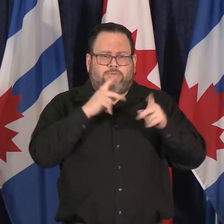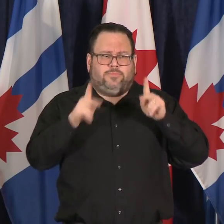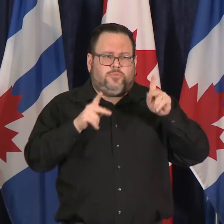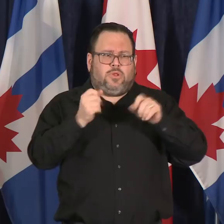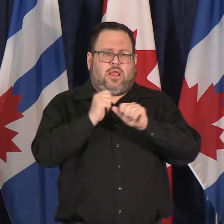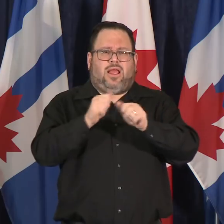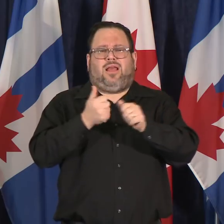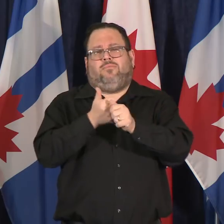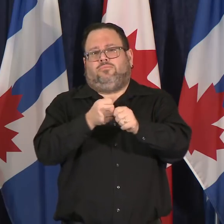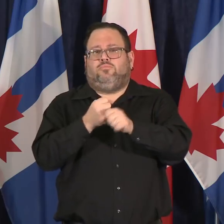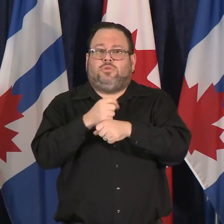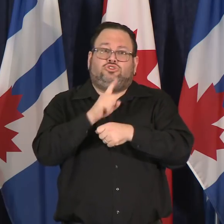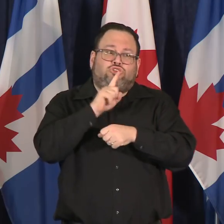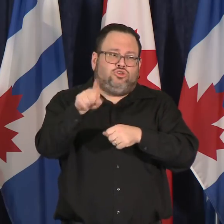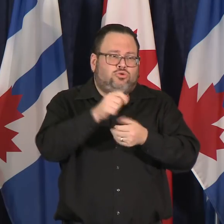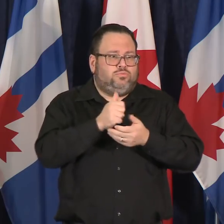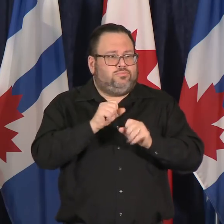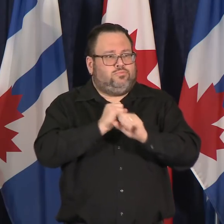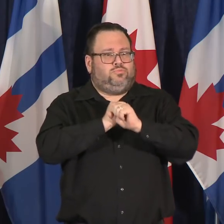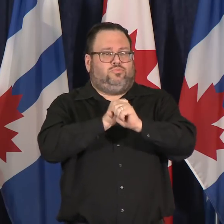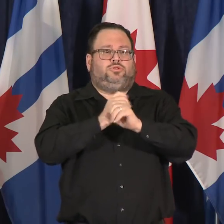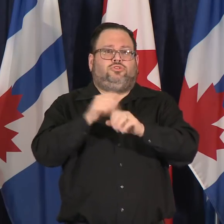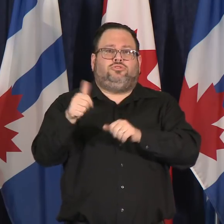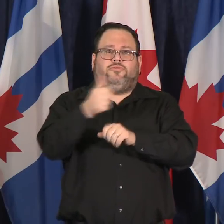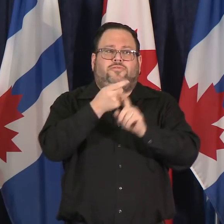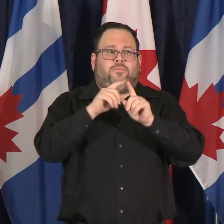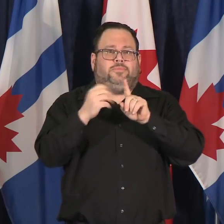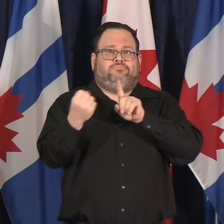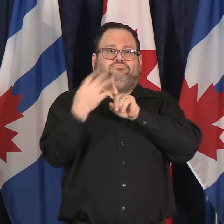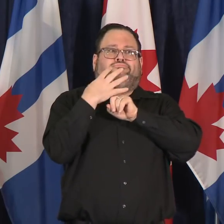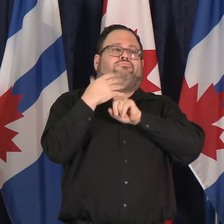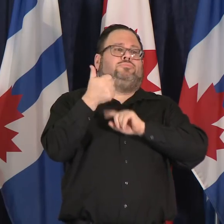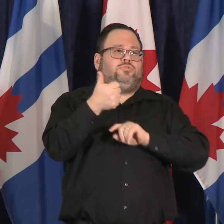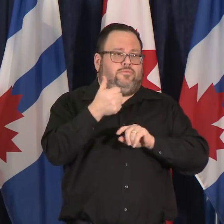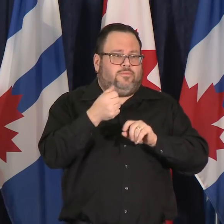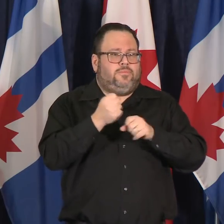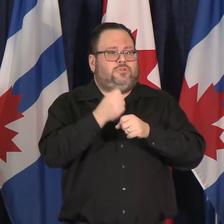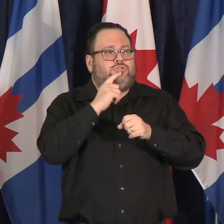like isolating early so as not to continue transmission of the disease